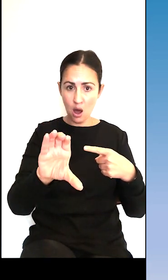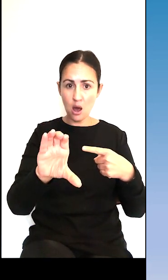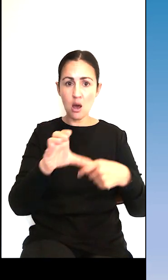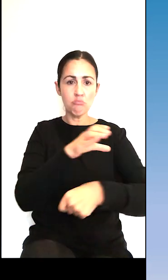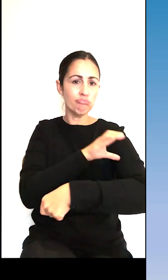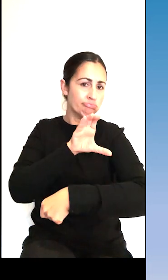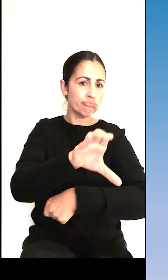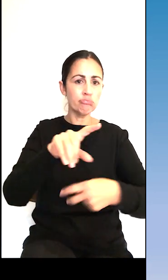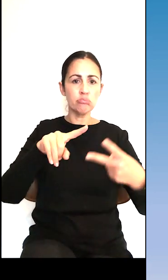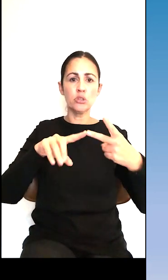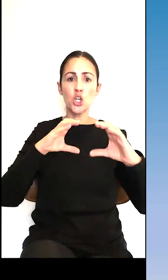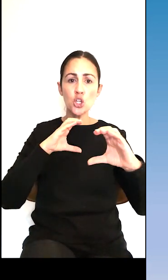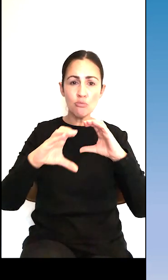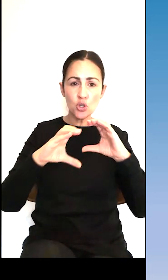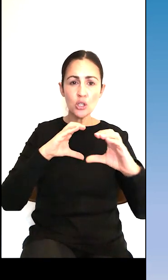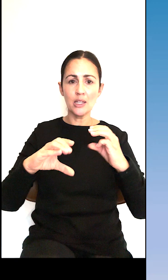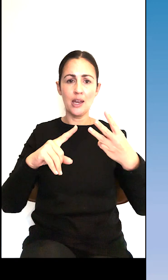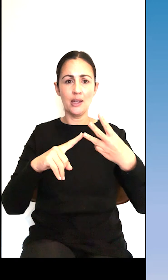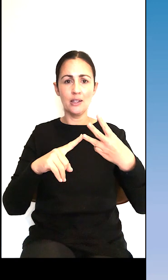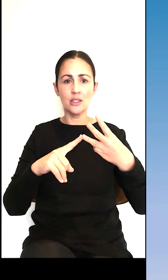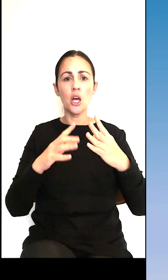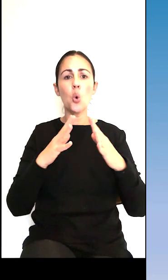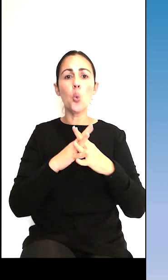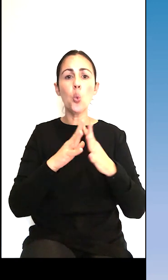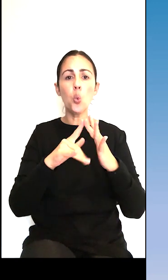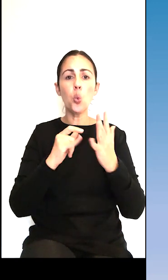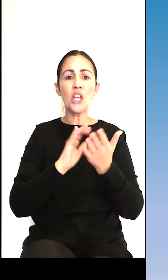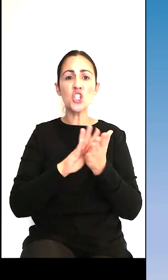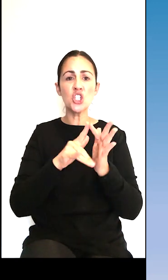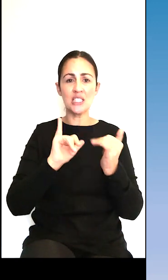'communicate' and 'having wishes acted upon', and as I reflected on those,